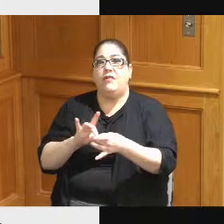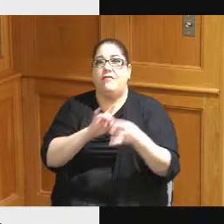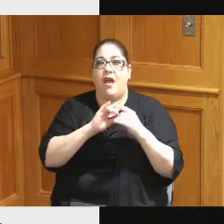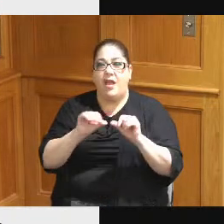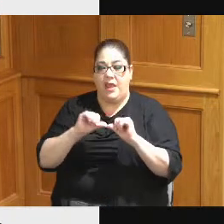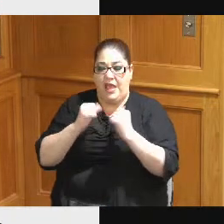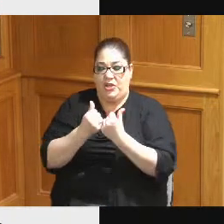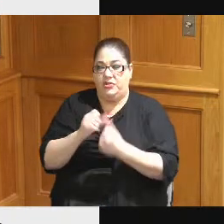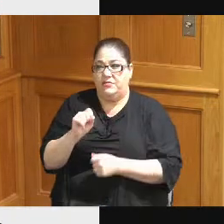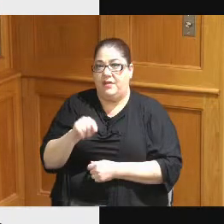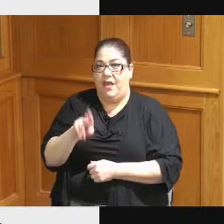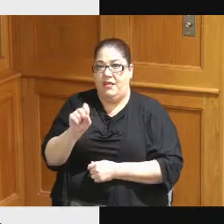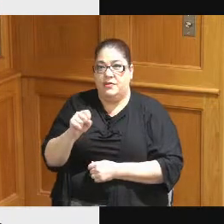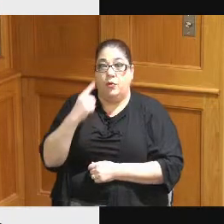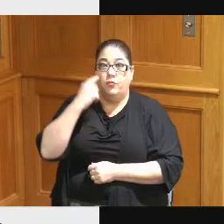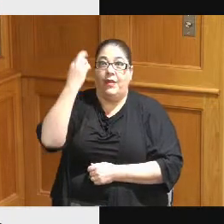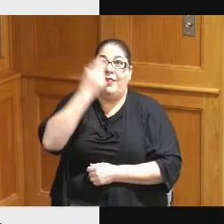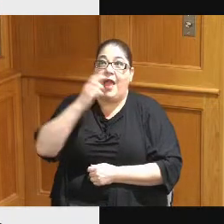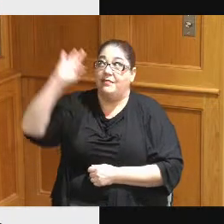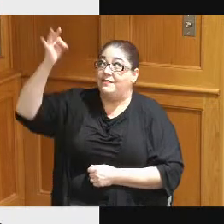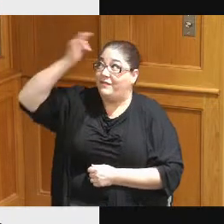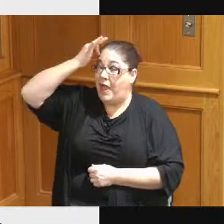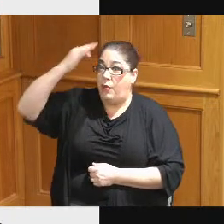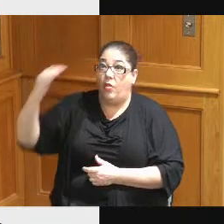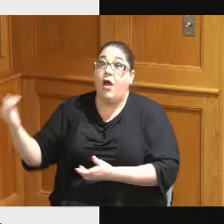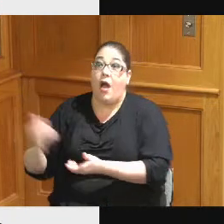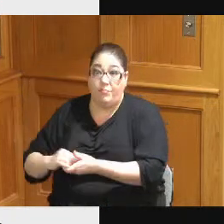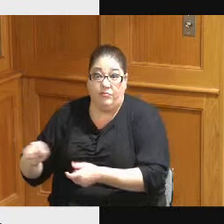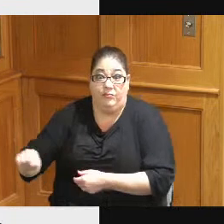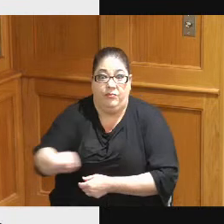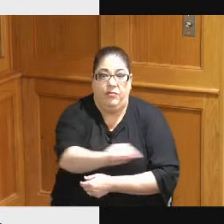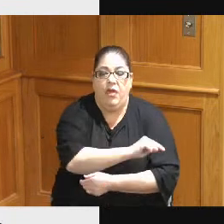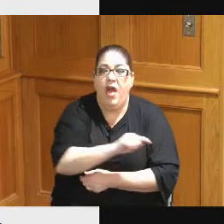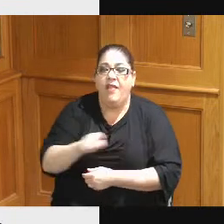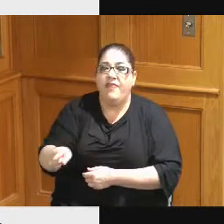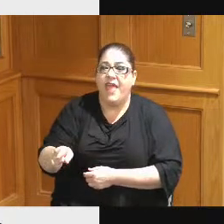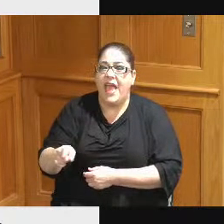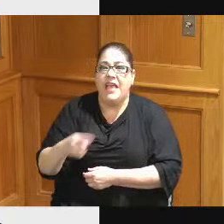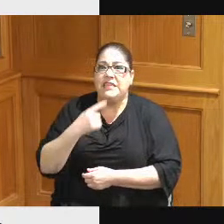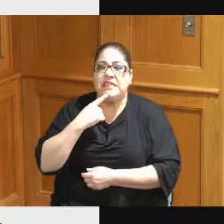first year we figured out that the our partner agencies had been turning back a grand total of